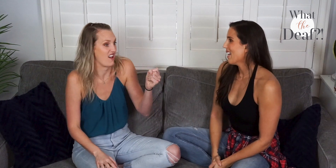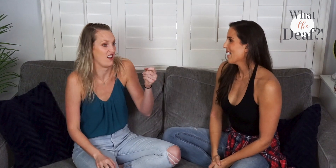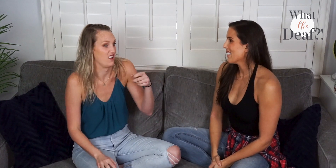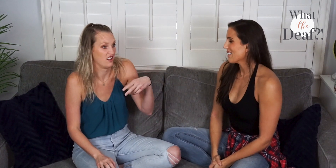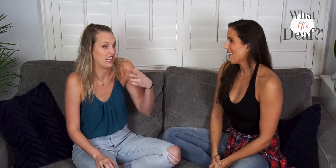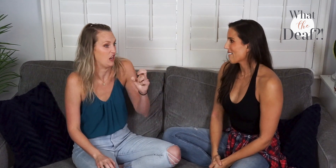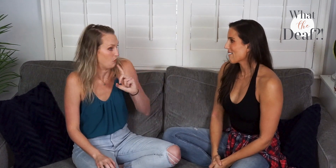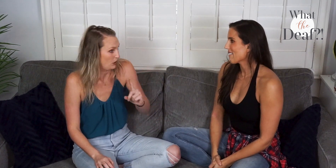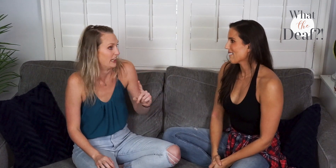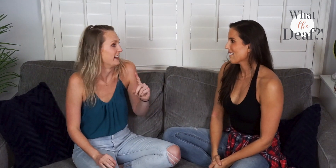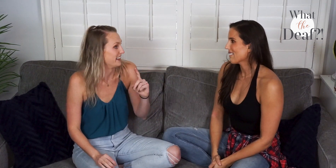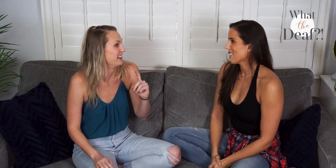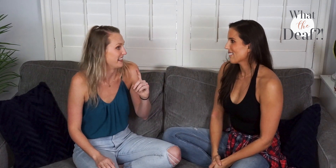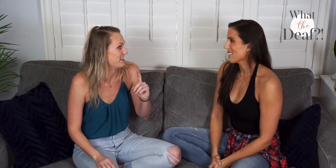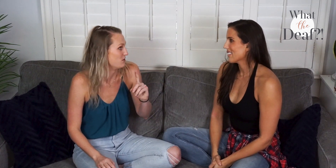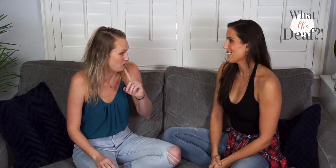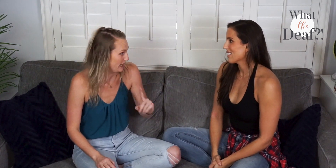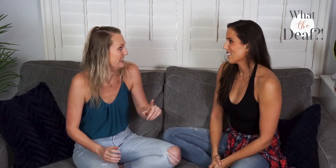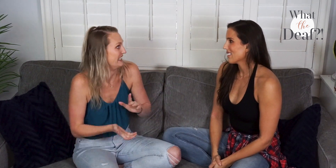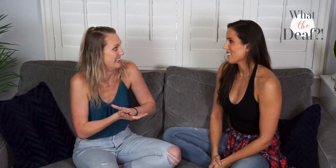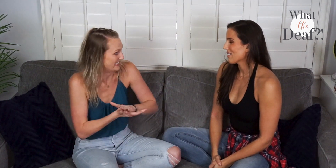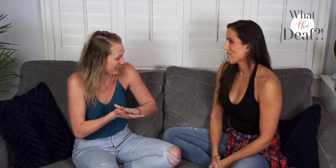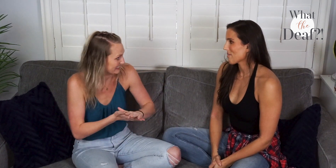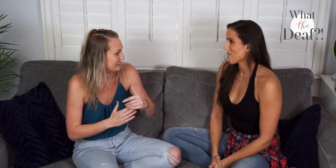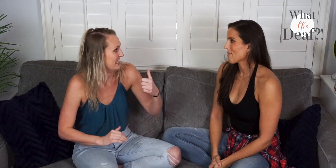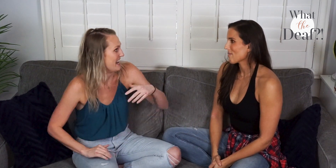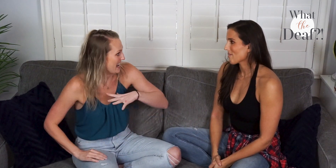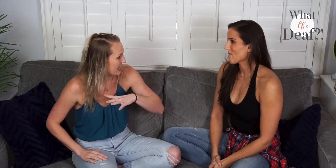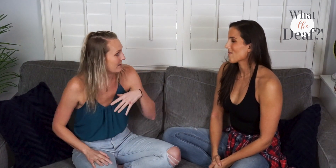But no, yeah, he's... He's a really nice guy.